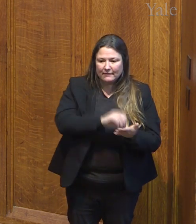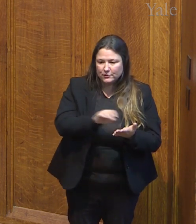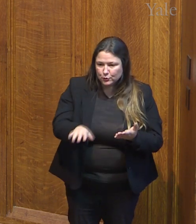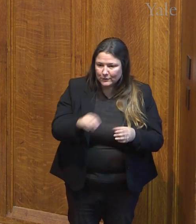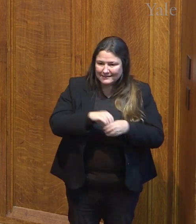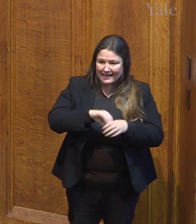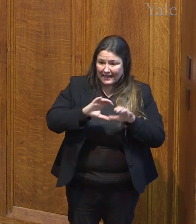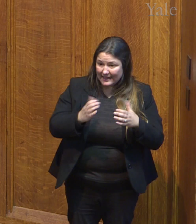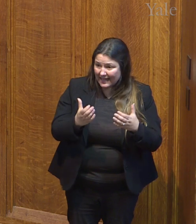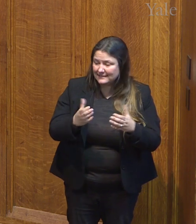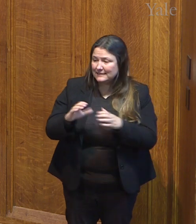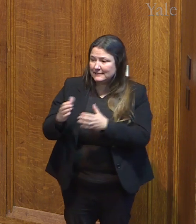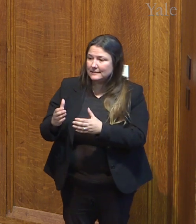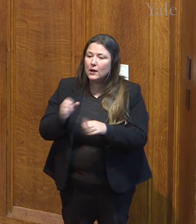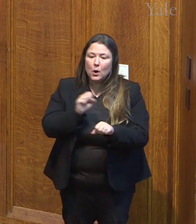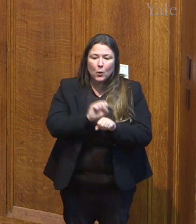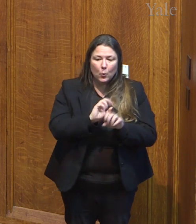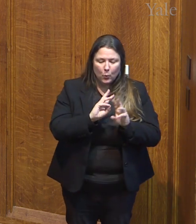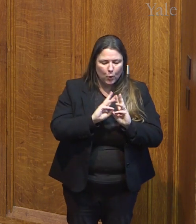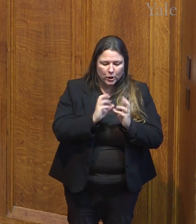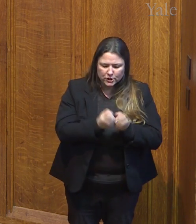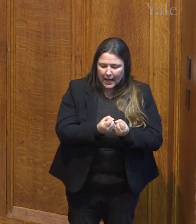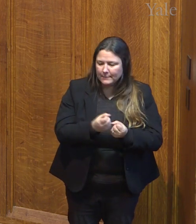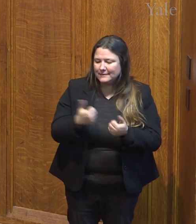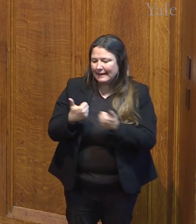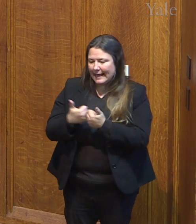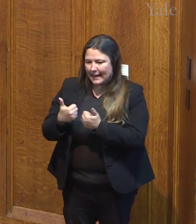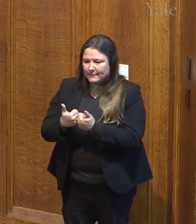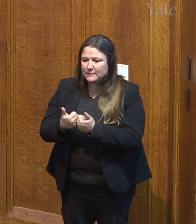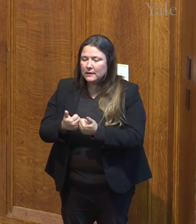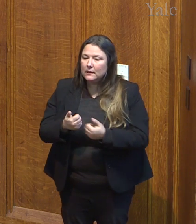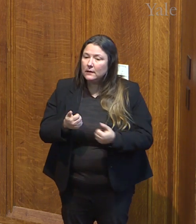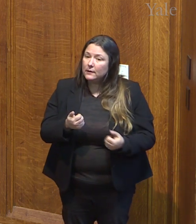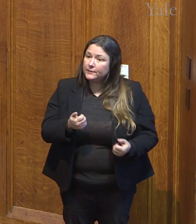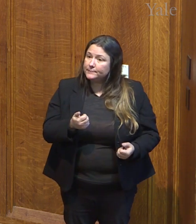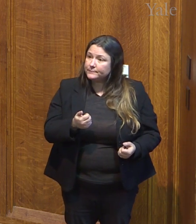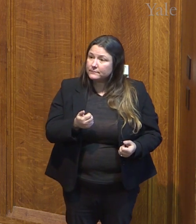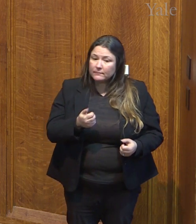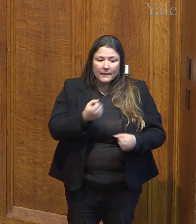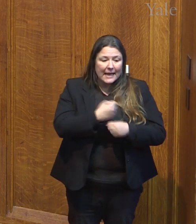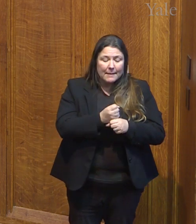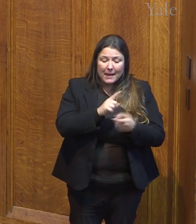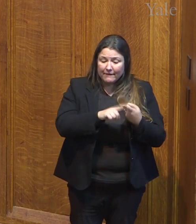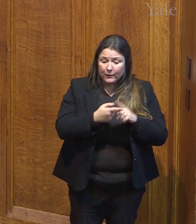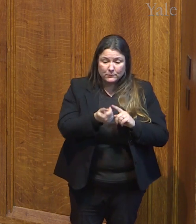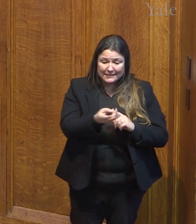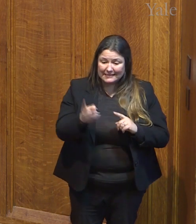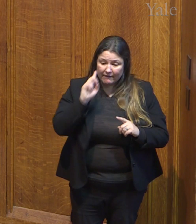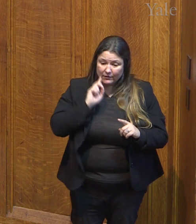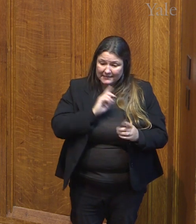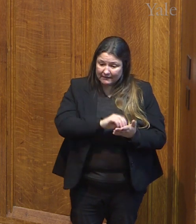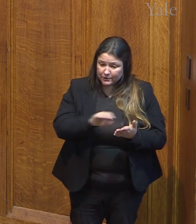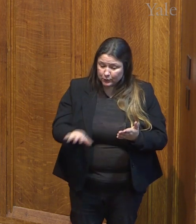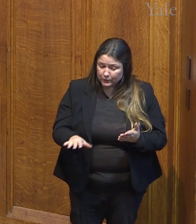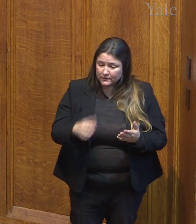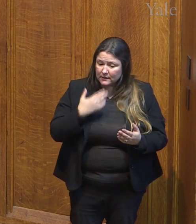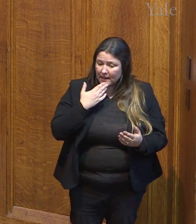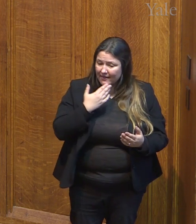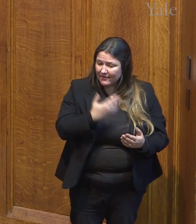workshops, and games. Although hearing, he made friends with several of the Deaf students and thanks to Jean Massieu,